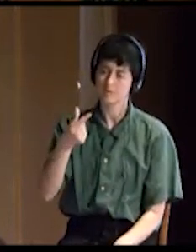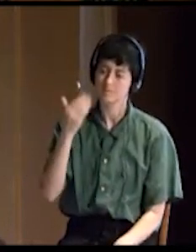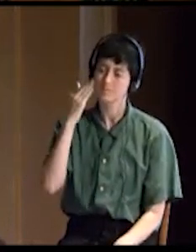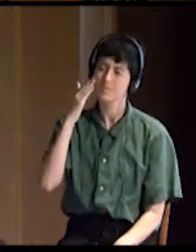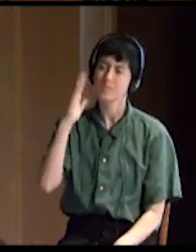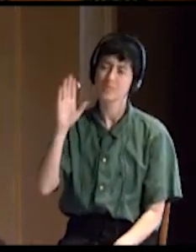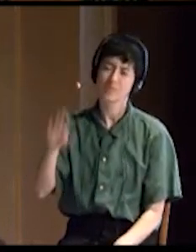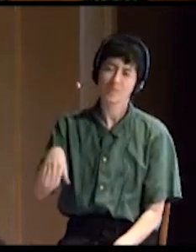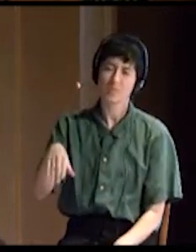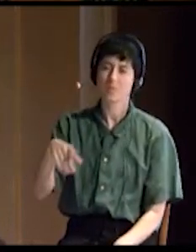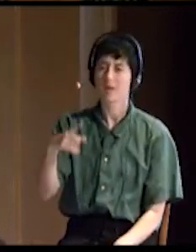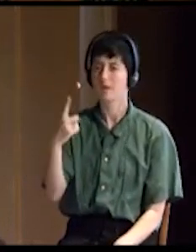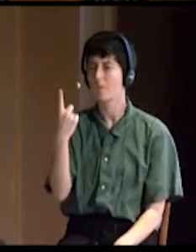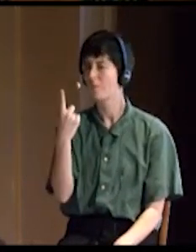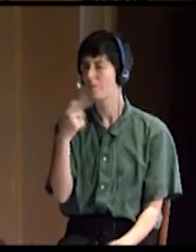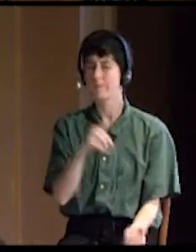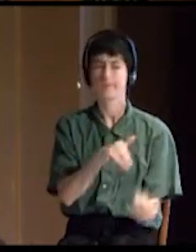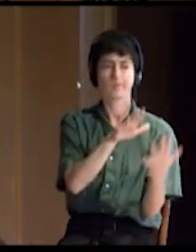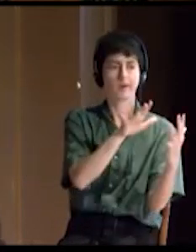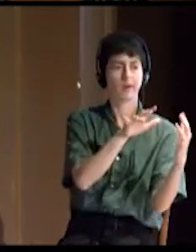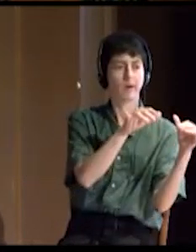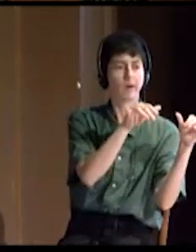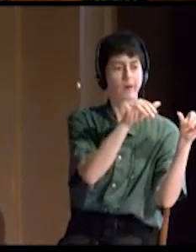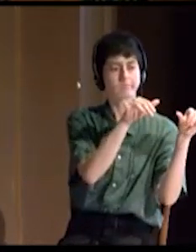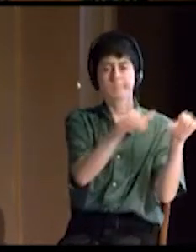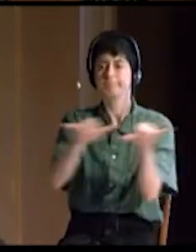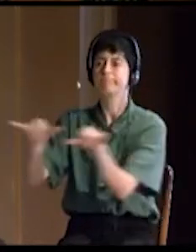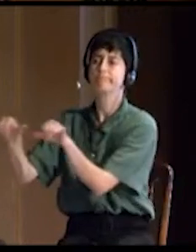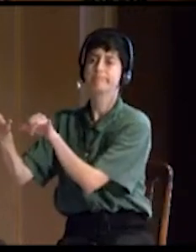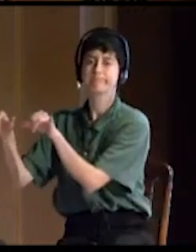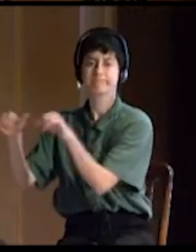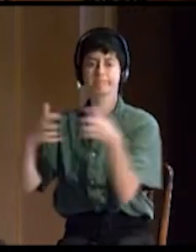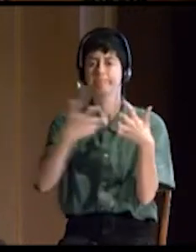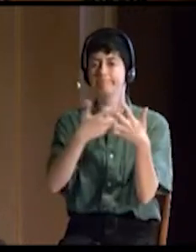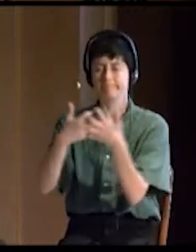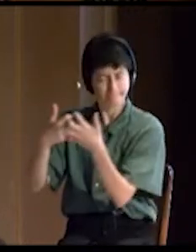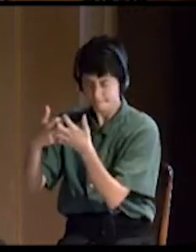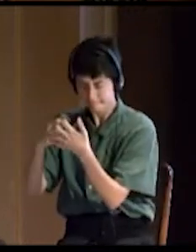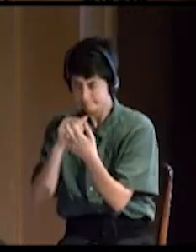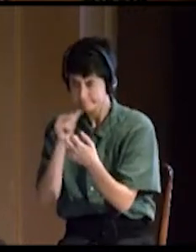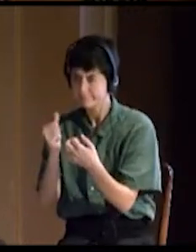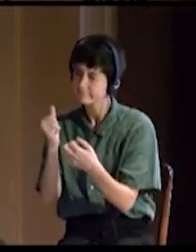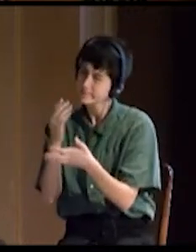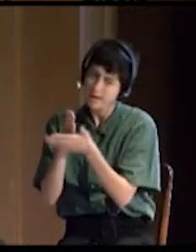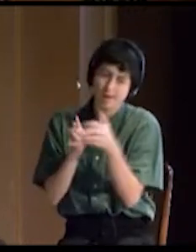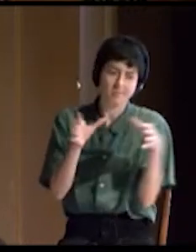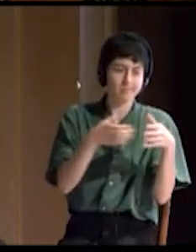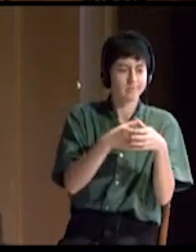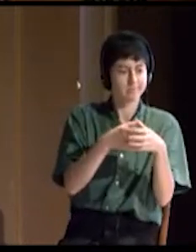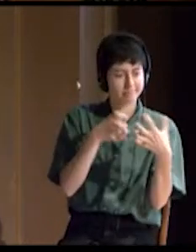This works better for some groups than others, but gladly, it works really well for species delimitation in this group.